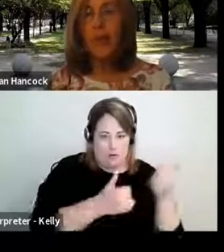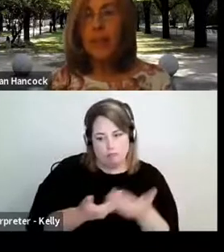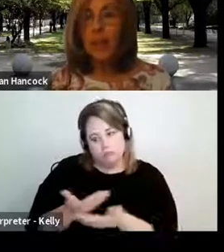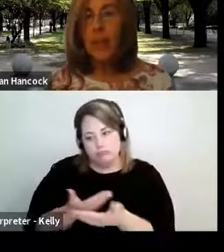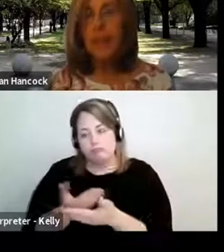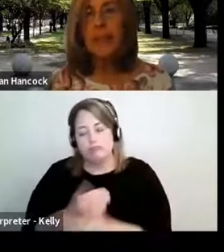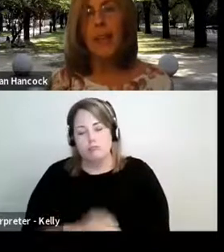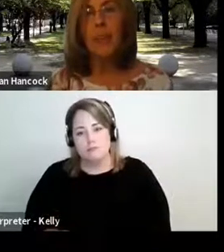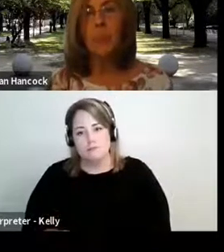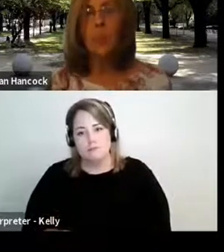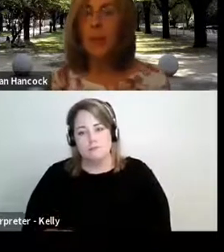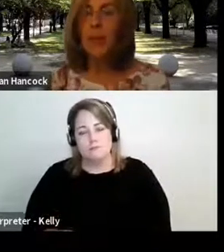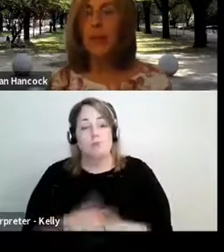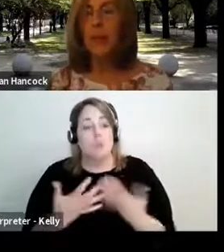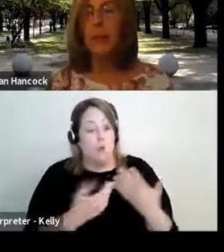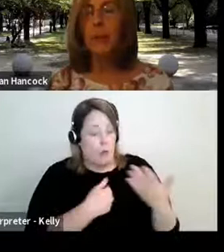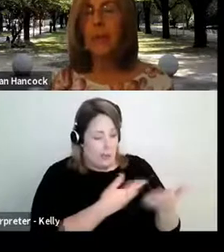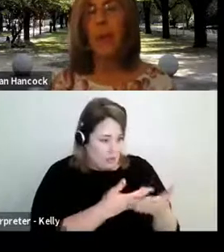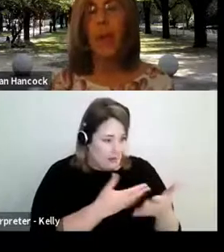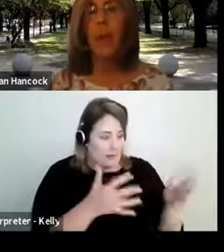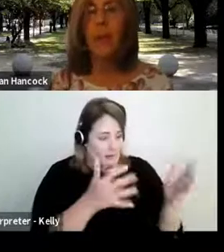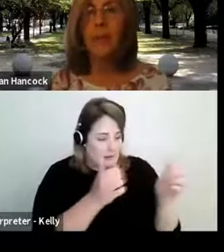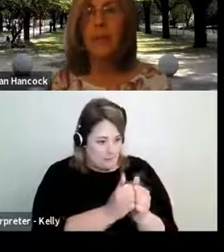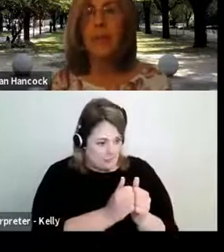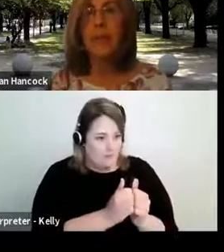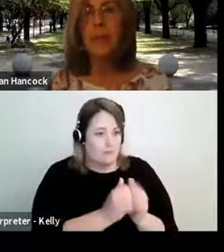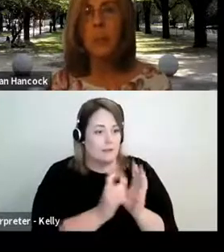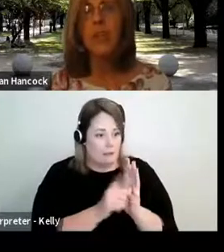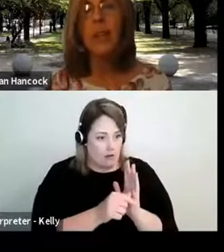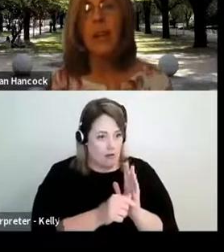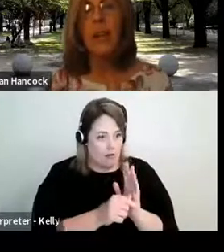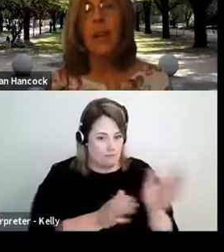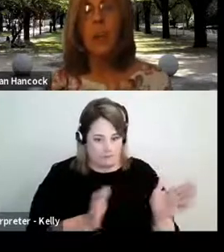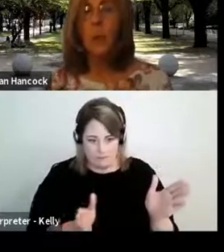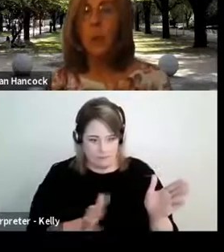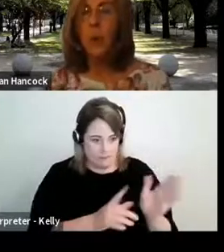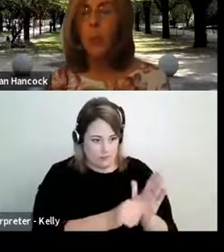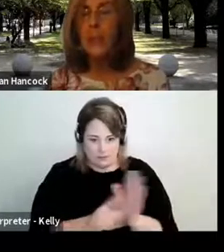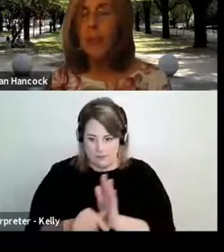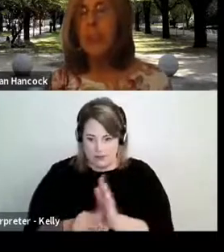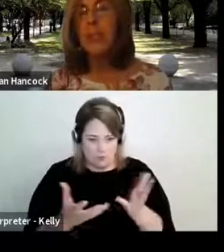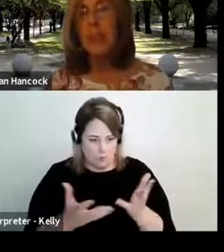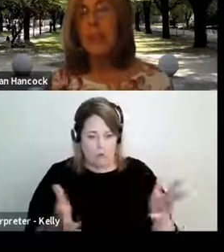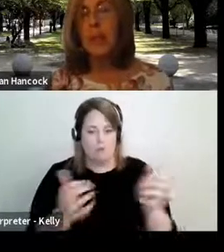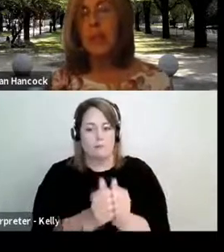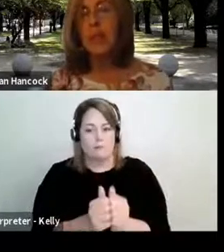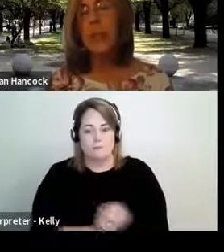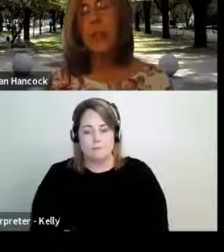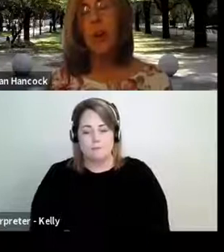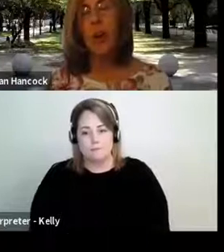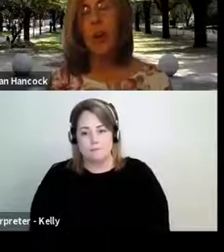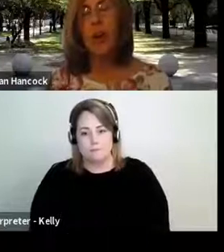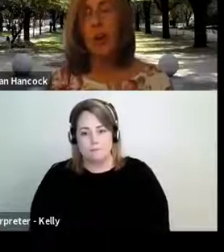is agreed between the mentor and the mentee as well. What we developed is also some guidelines,